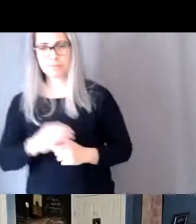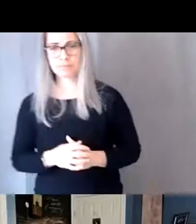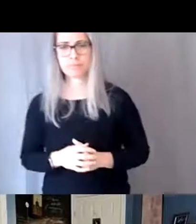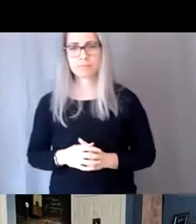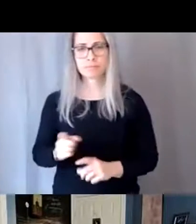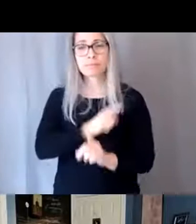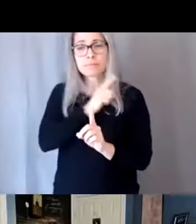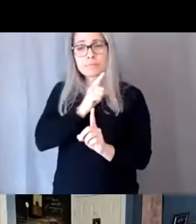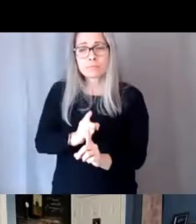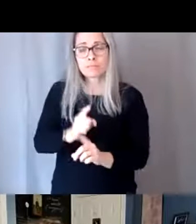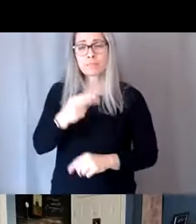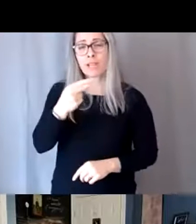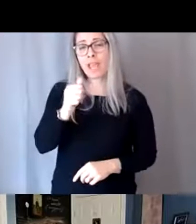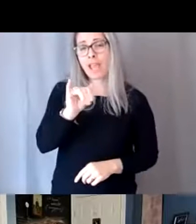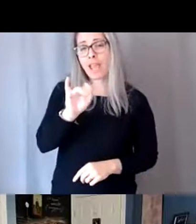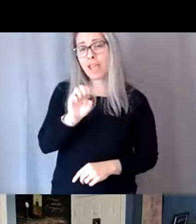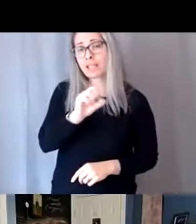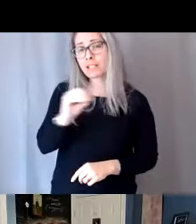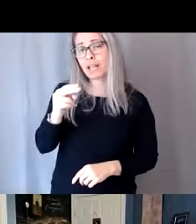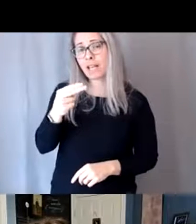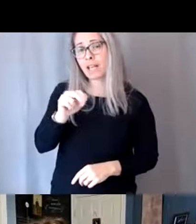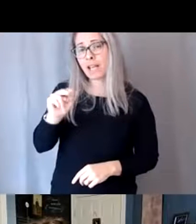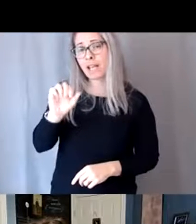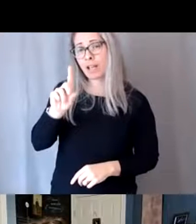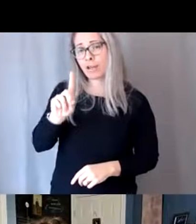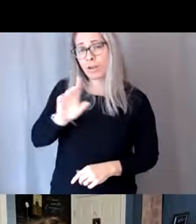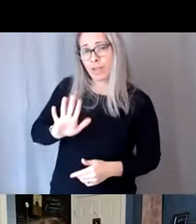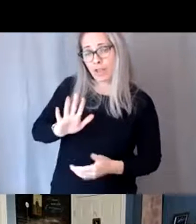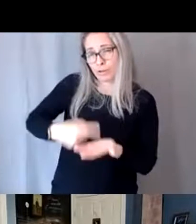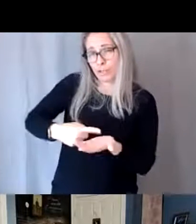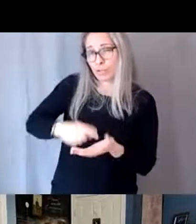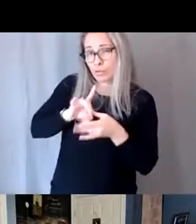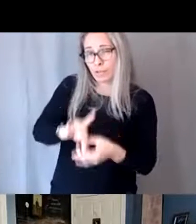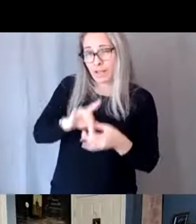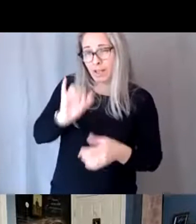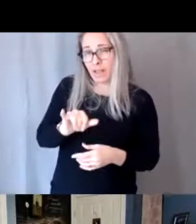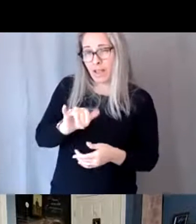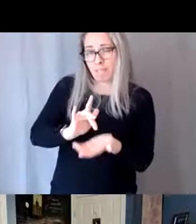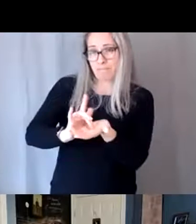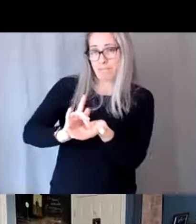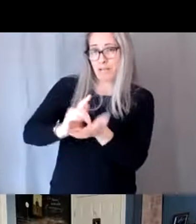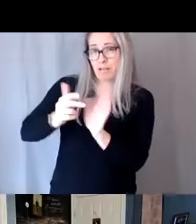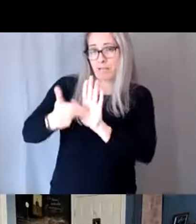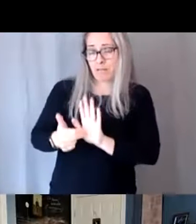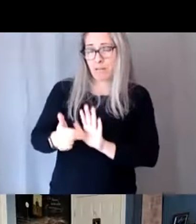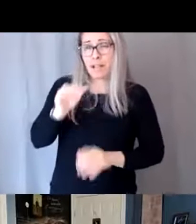discussion of medicalization here and they really emphasize the power dynamic that results from this construction of disabled